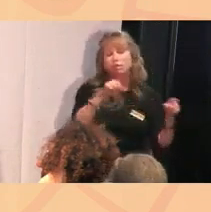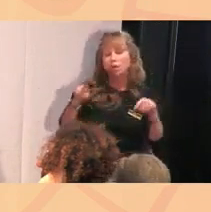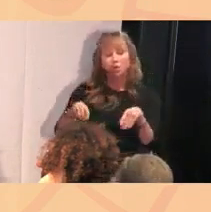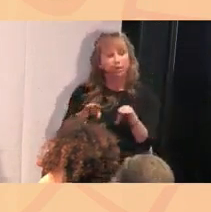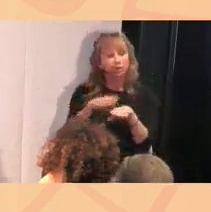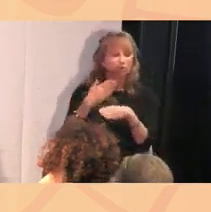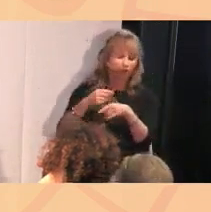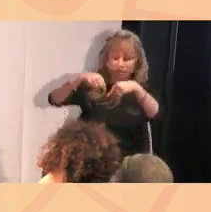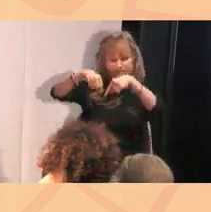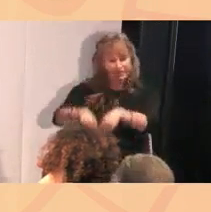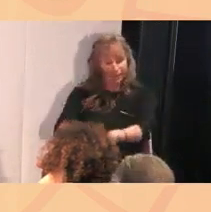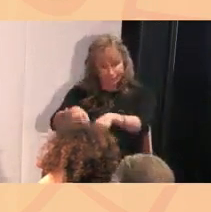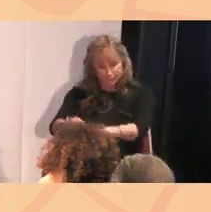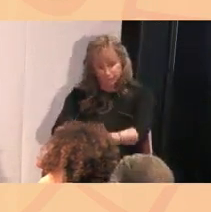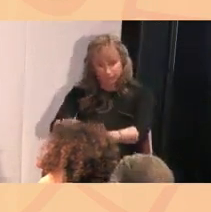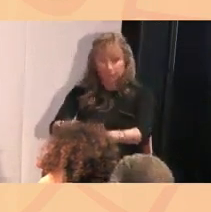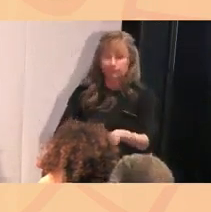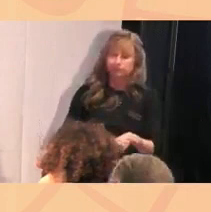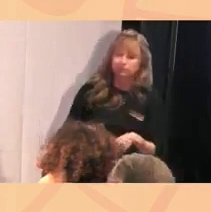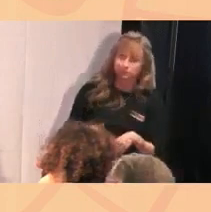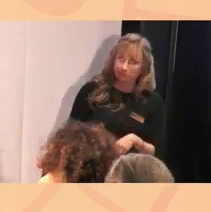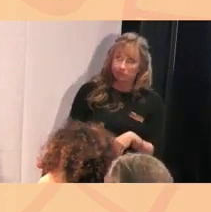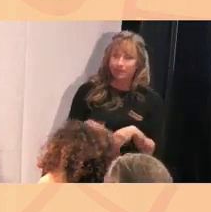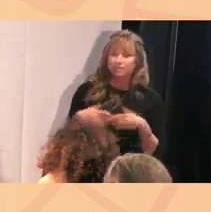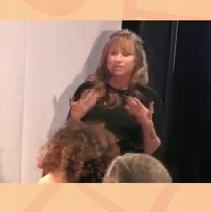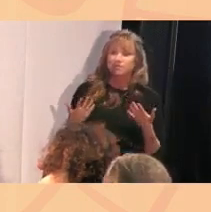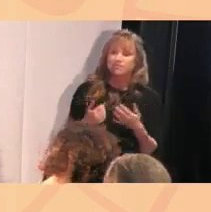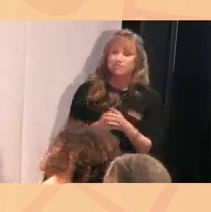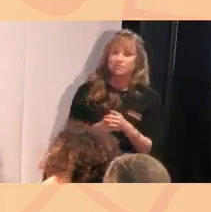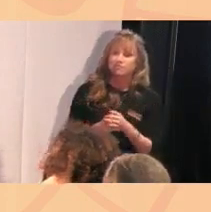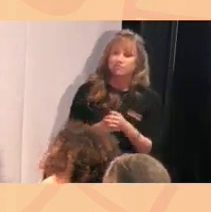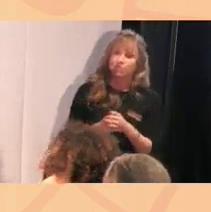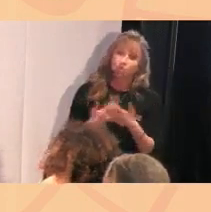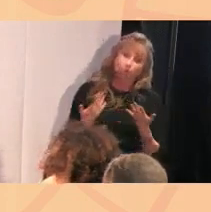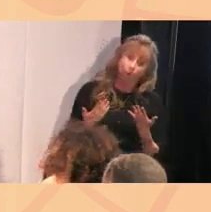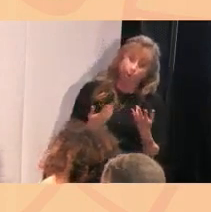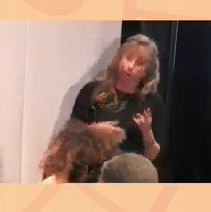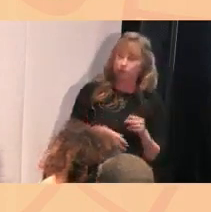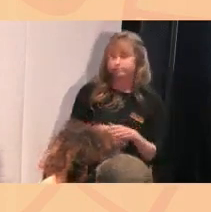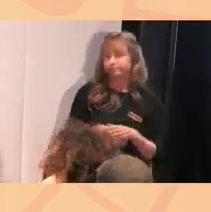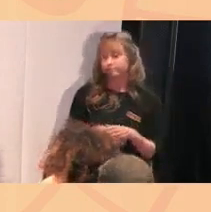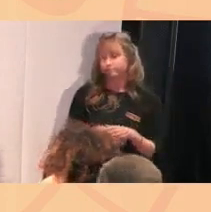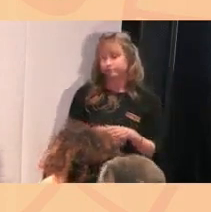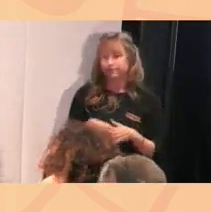They send you to the Dubbo records or something, school or you know, you should go and work in, you know,